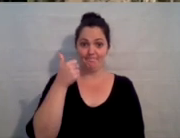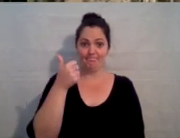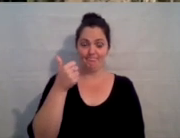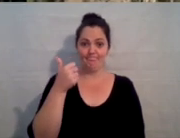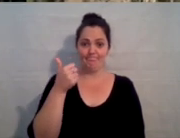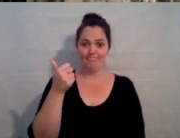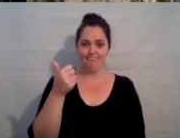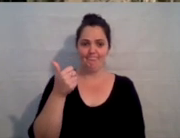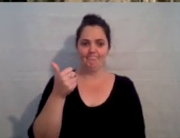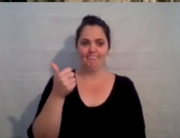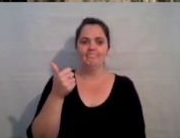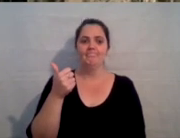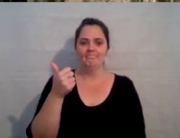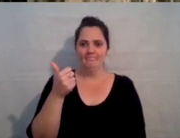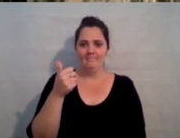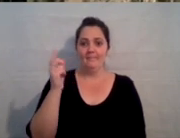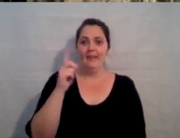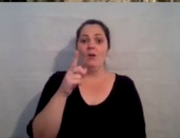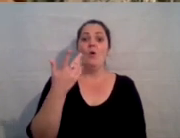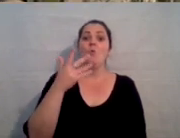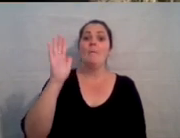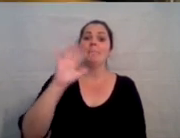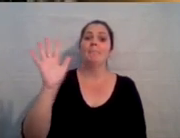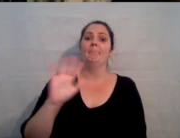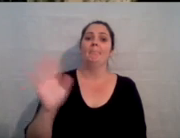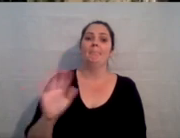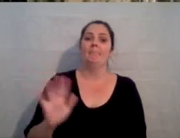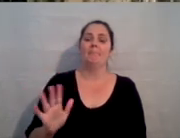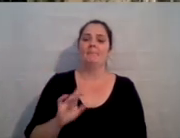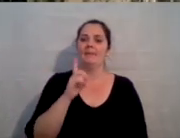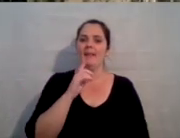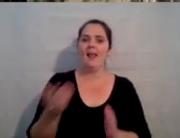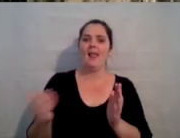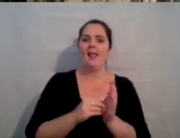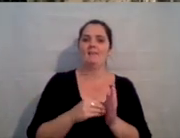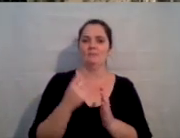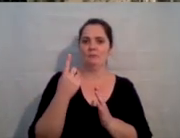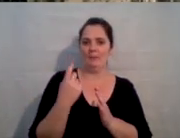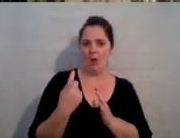Alright now wipe it back and we're gonna go on to our final stage alright, let's do it again.